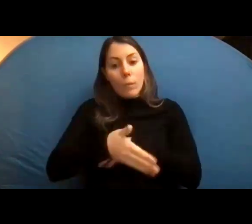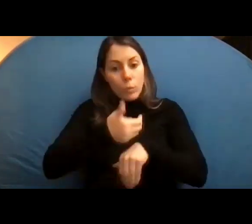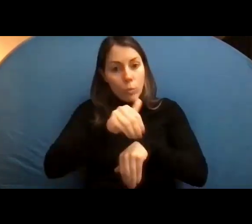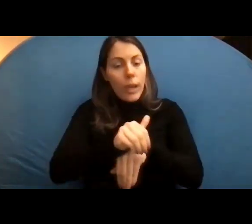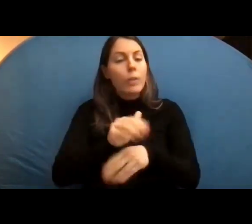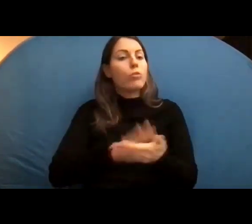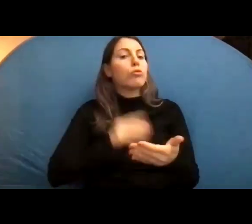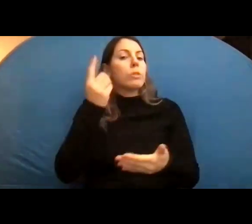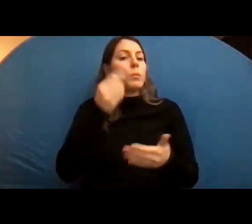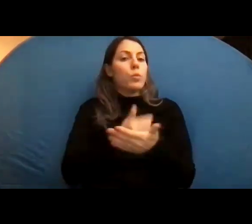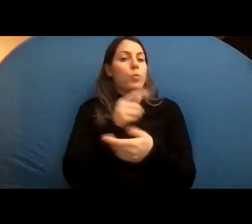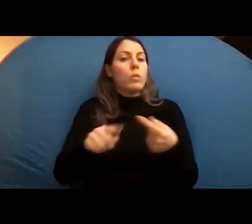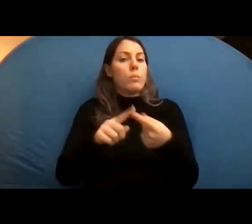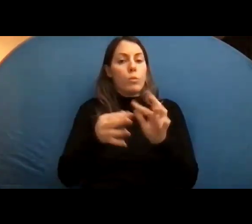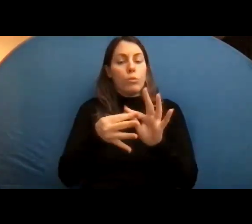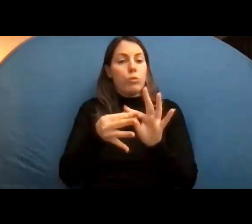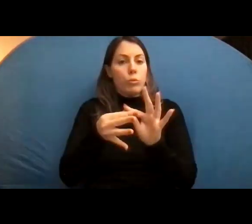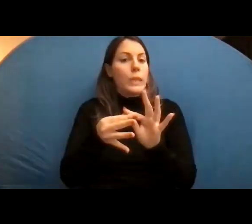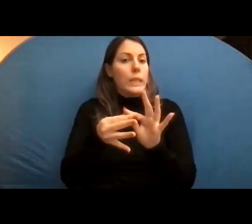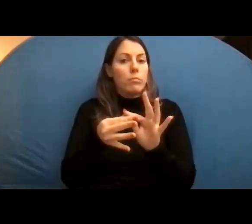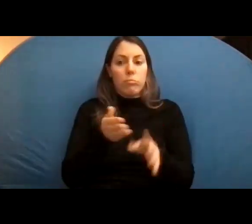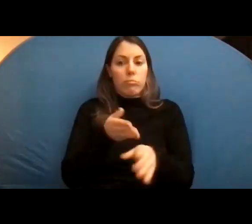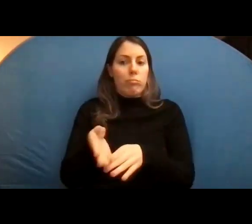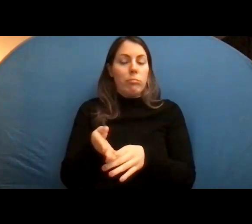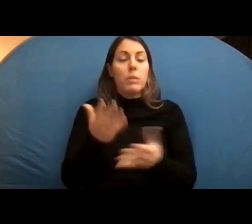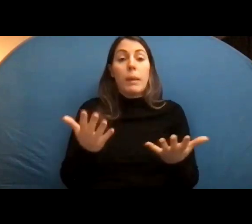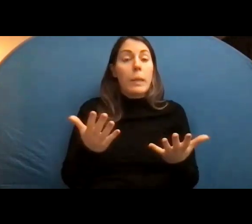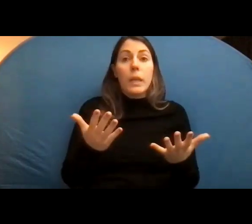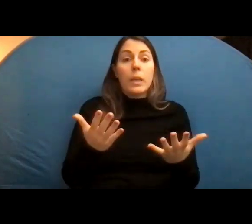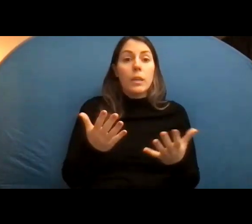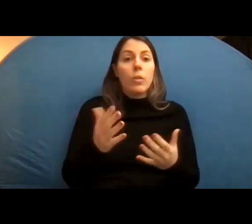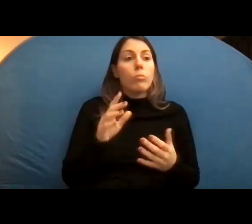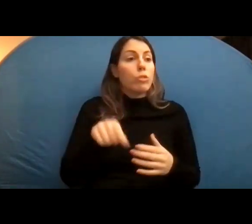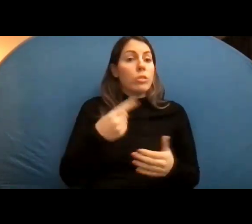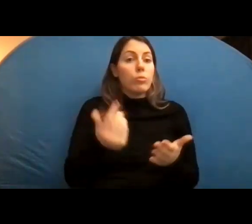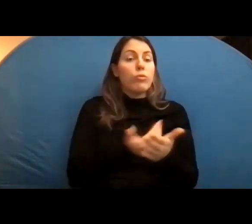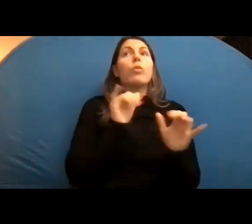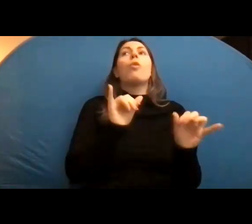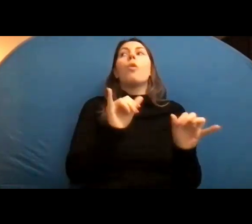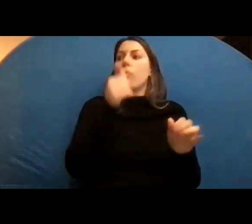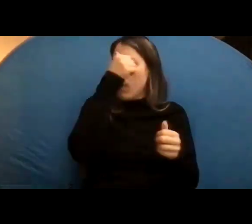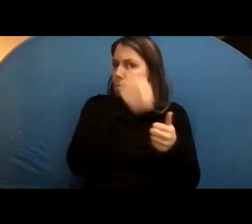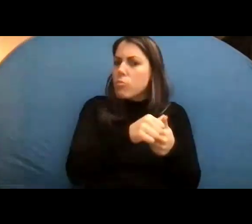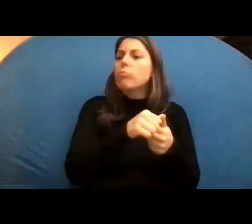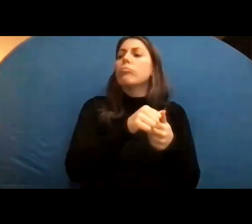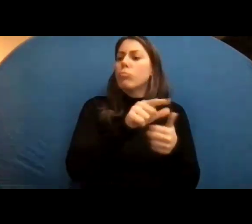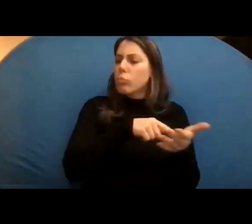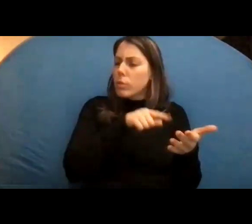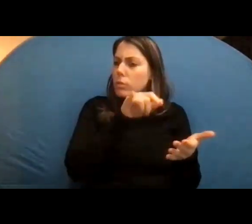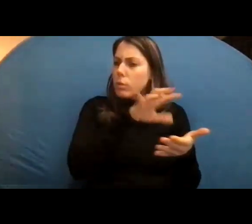Virginia. Hopefully you will leave tonight having learned something about interpreting that you maybe didn't know, or it could be a little bit of a